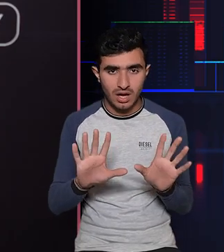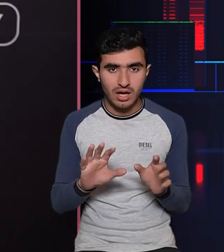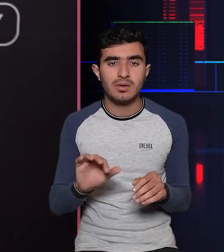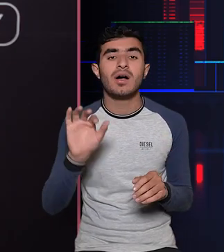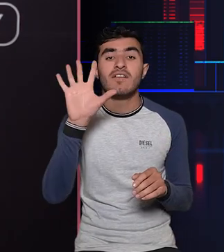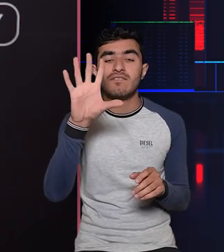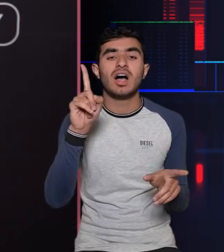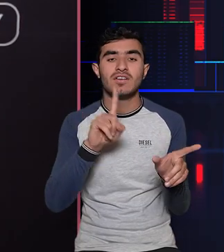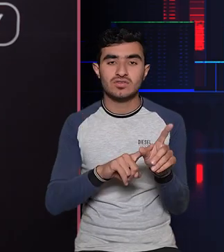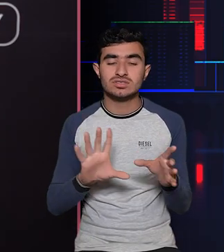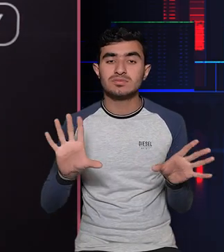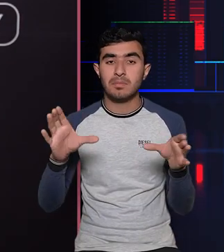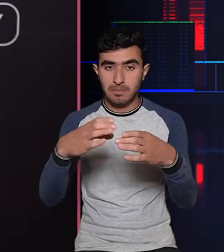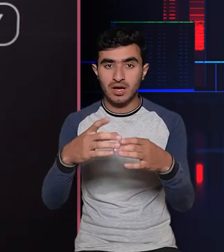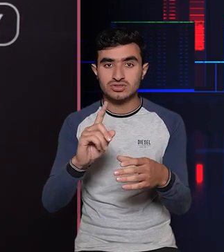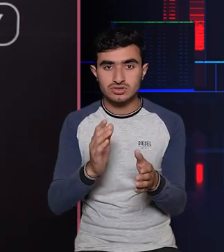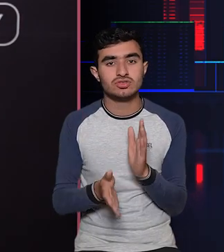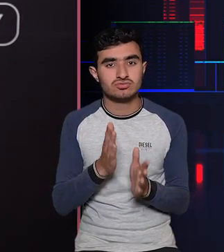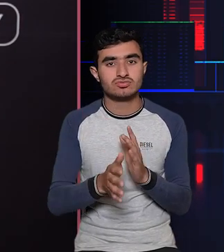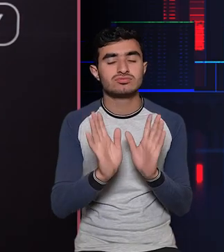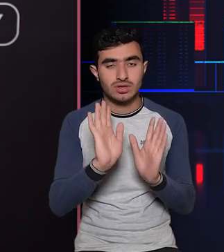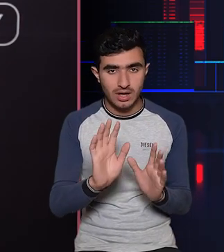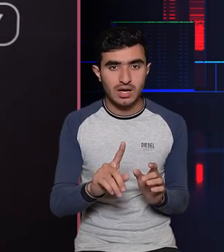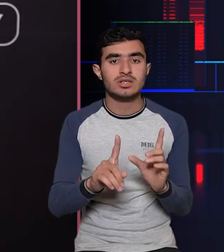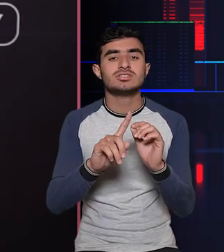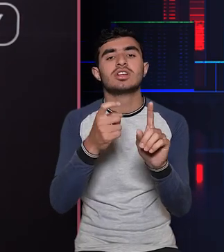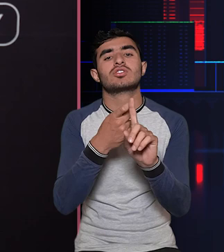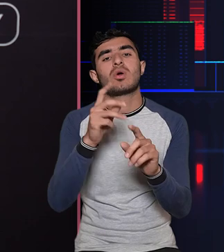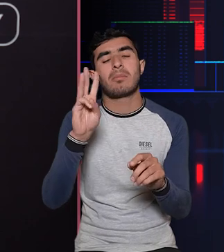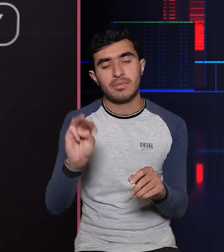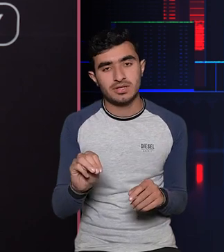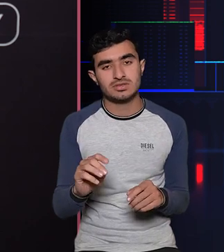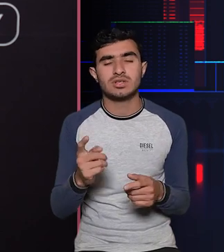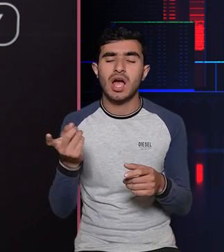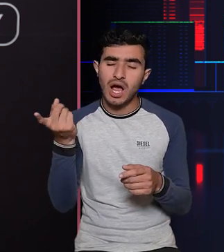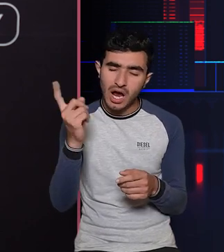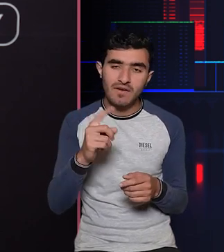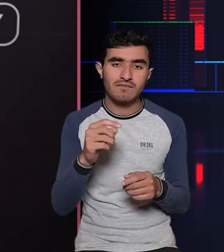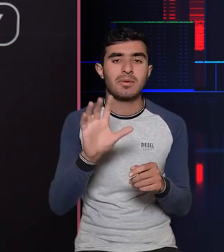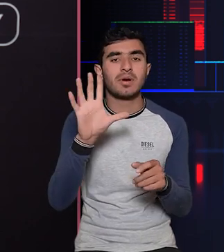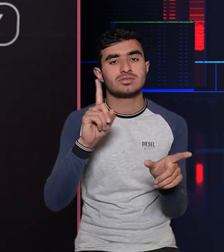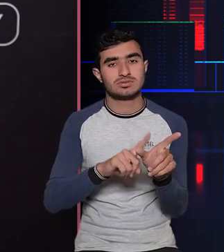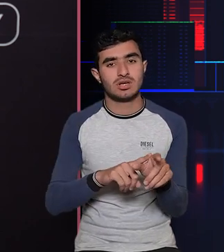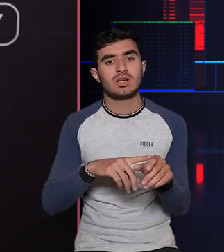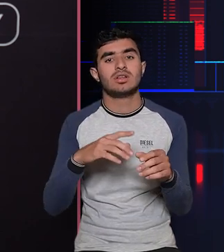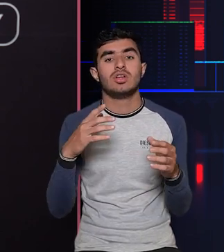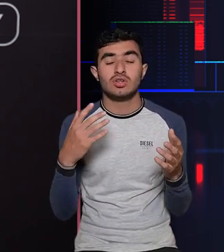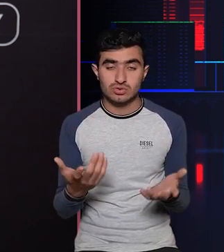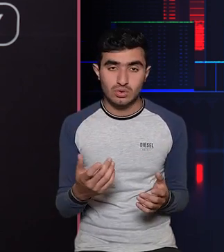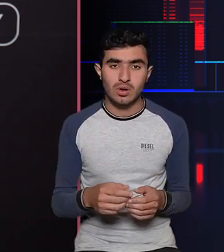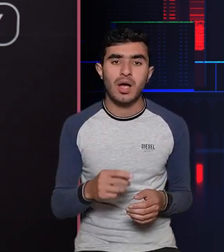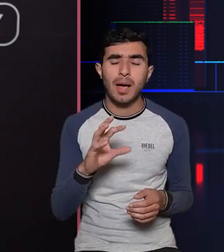In my first year of A levels, we have cross country every year in which batches of seniors